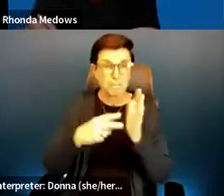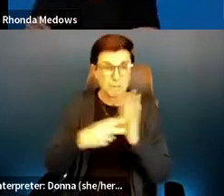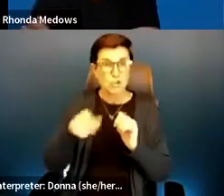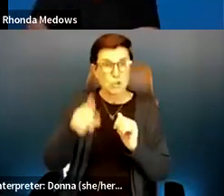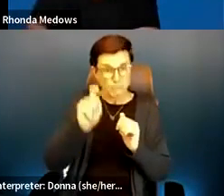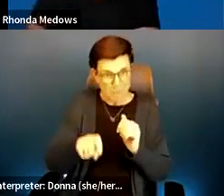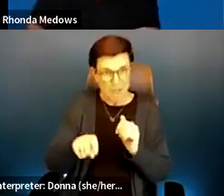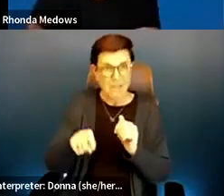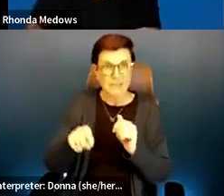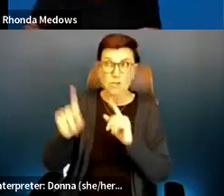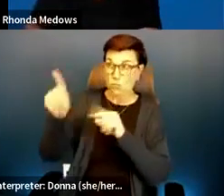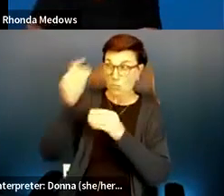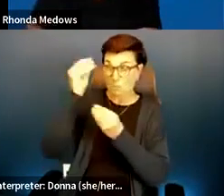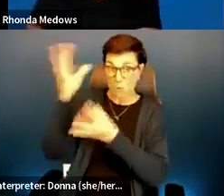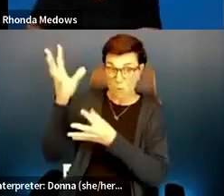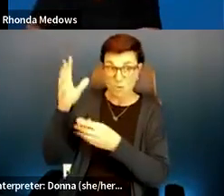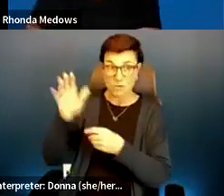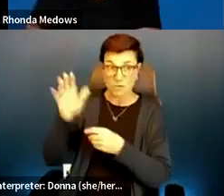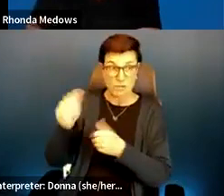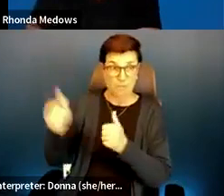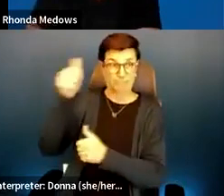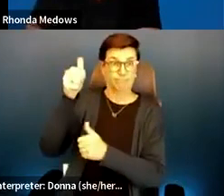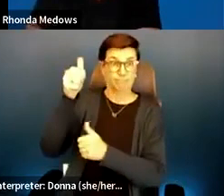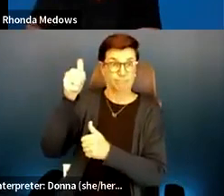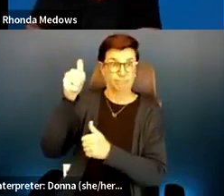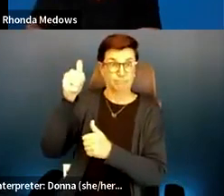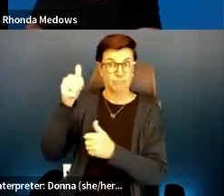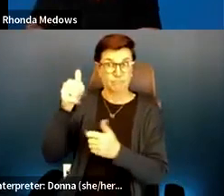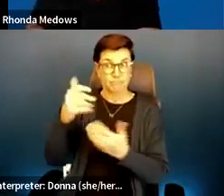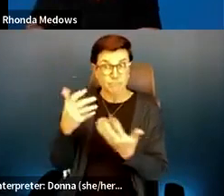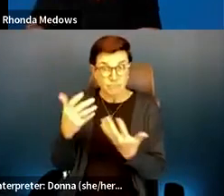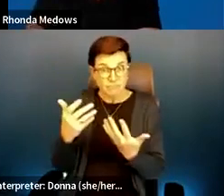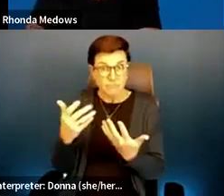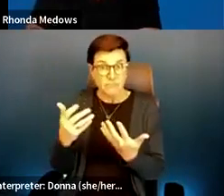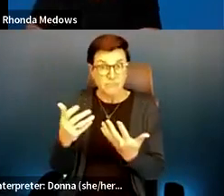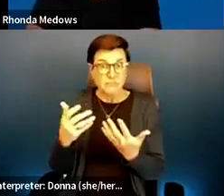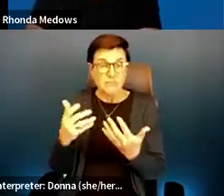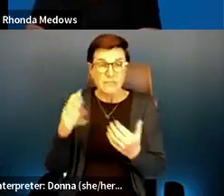They are reassigned, period. And it seems to me that even though they had an incident